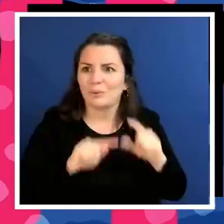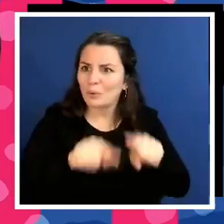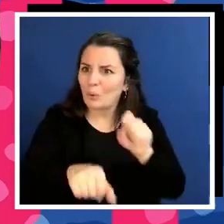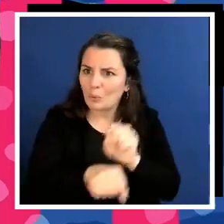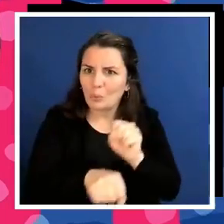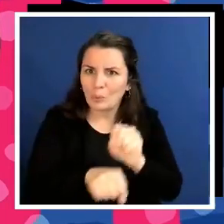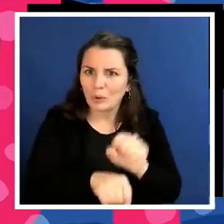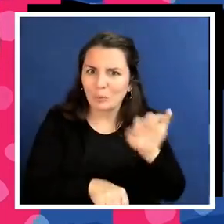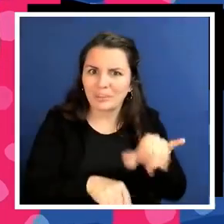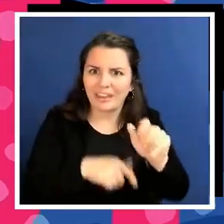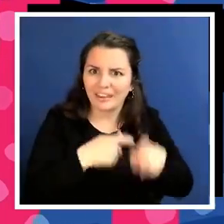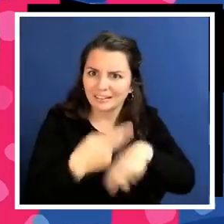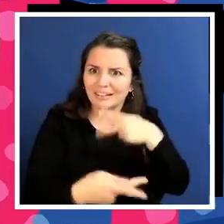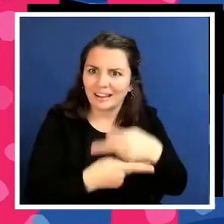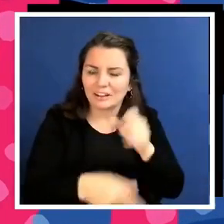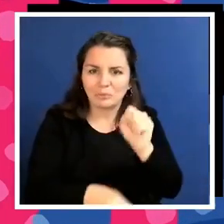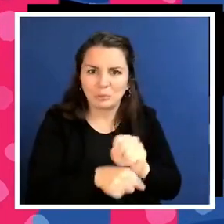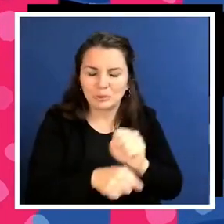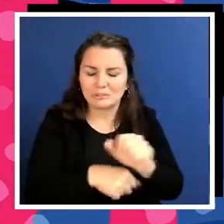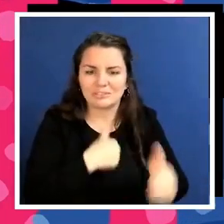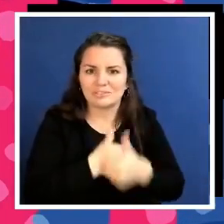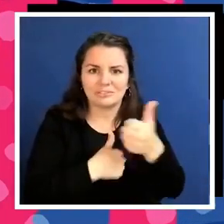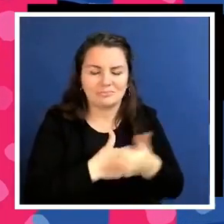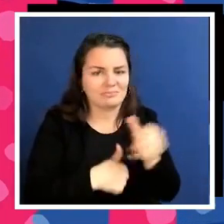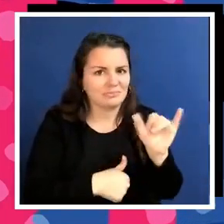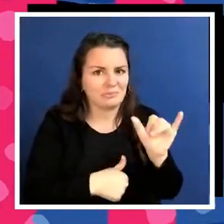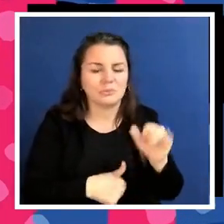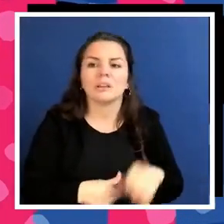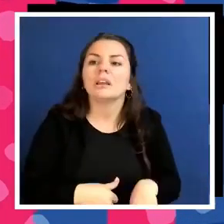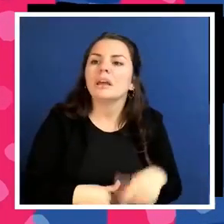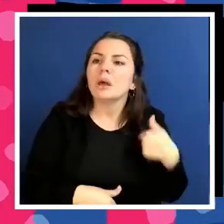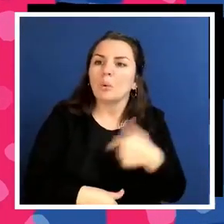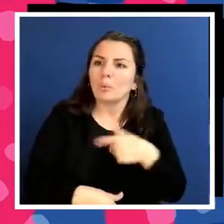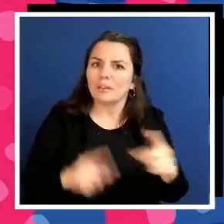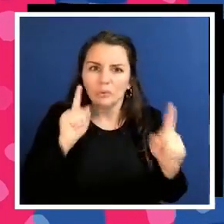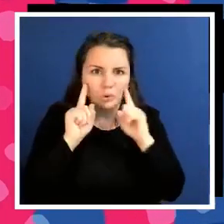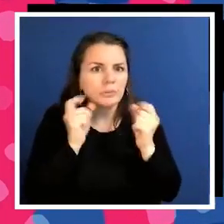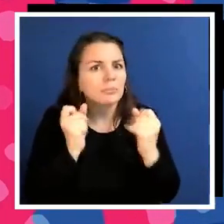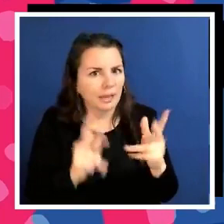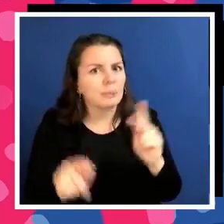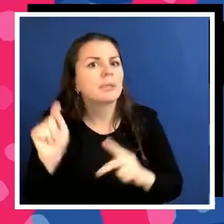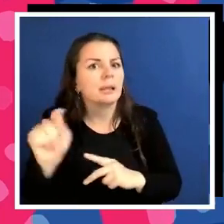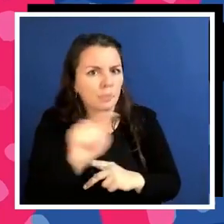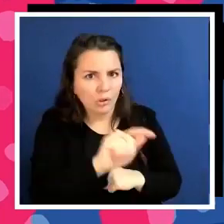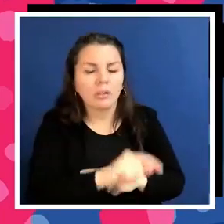IT'S STILL CAN PASS THROUGH